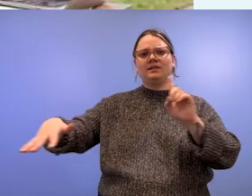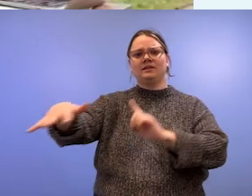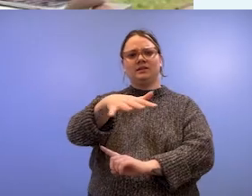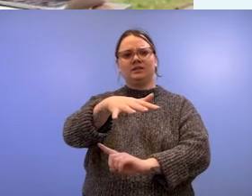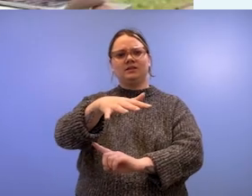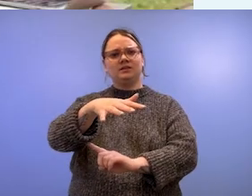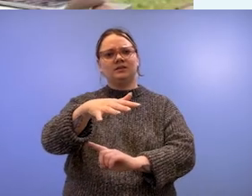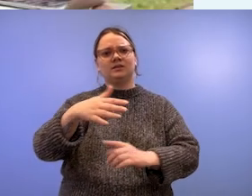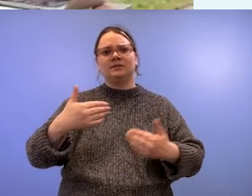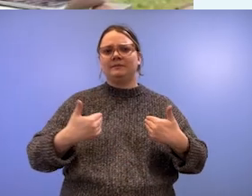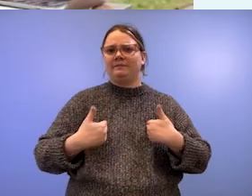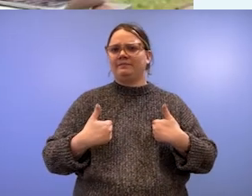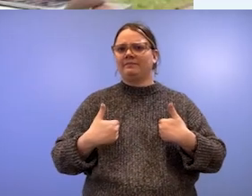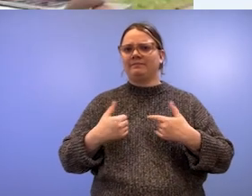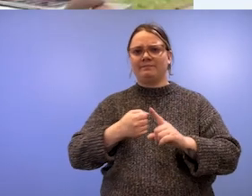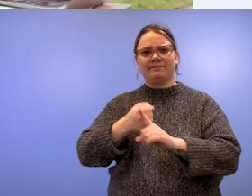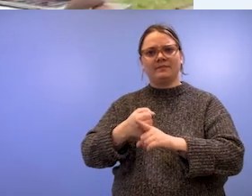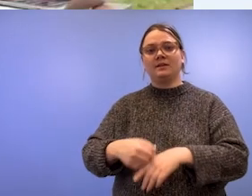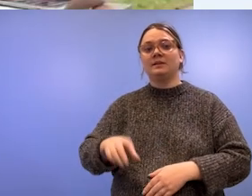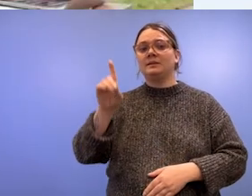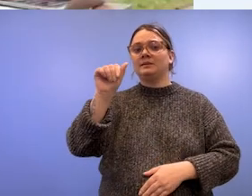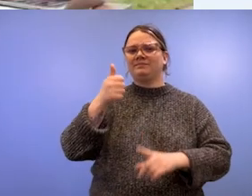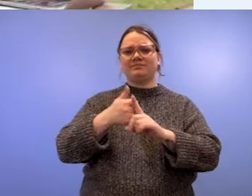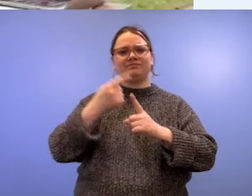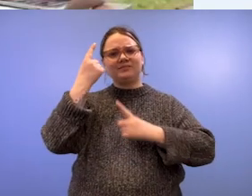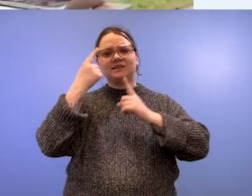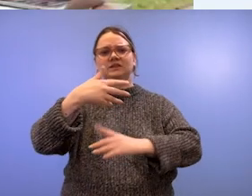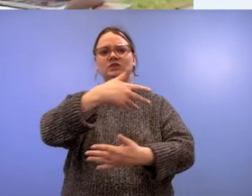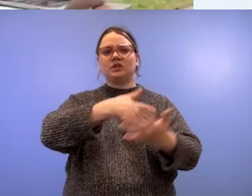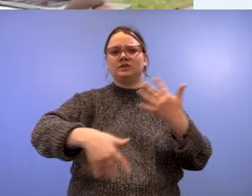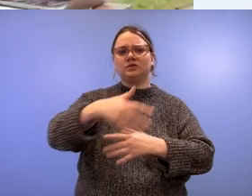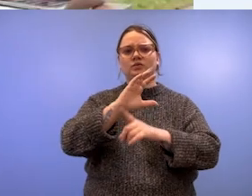a result, this ability is considered a social and cultural issue where the environment creates the